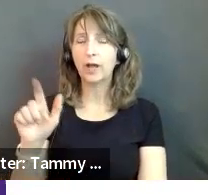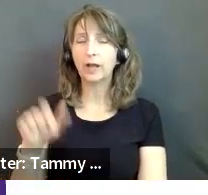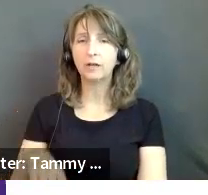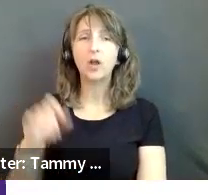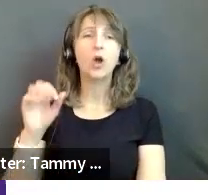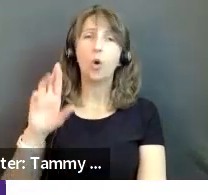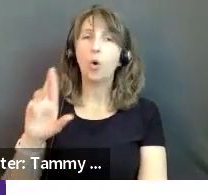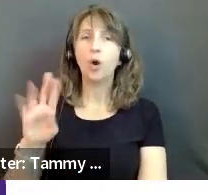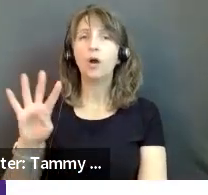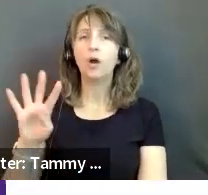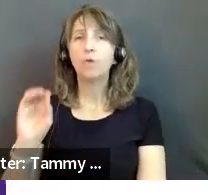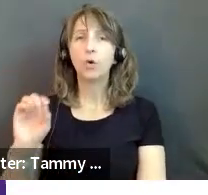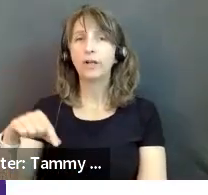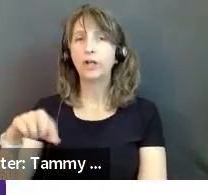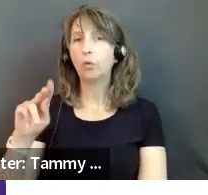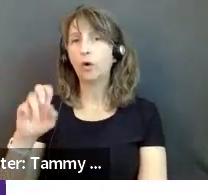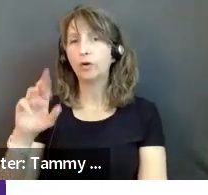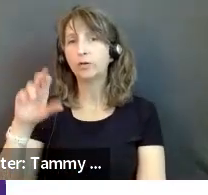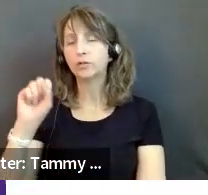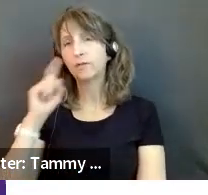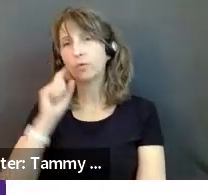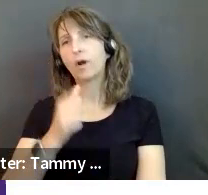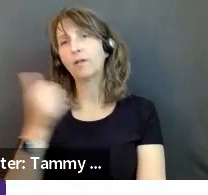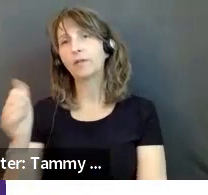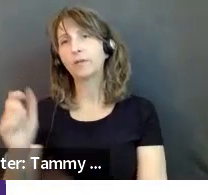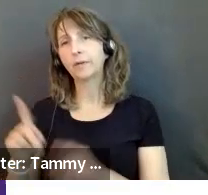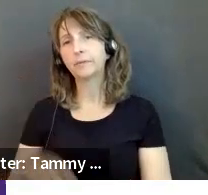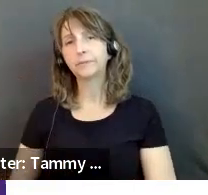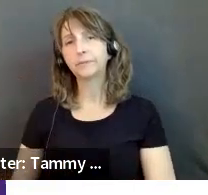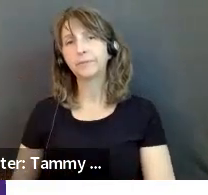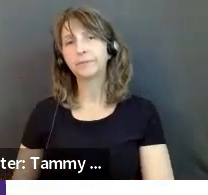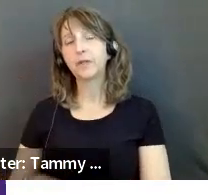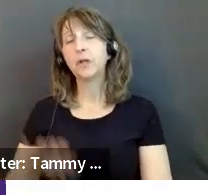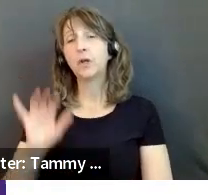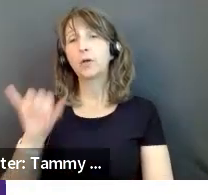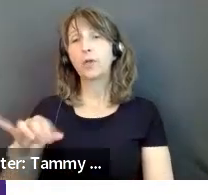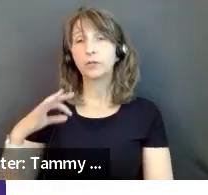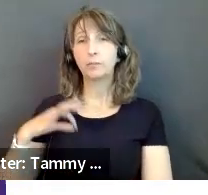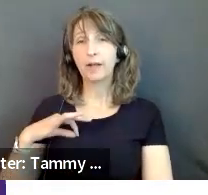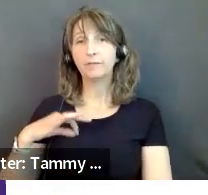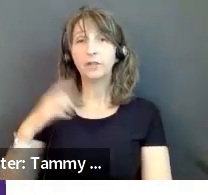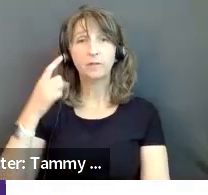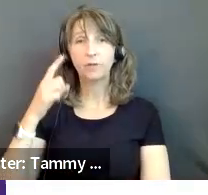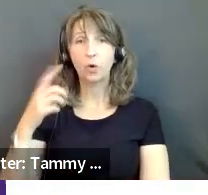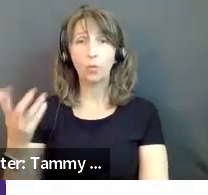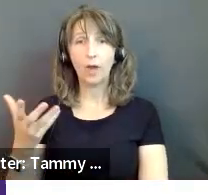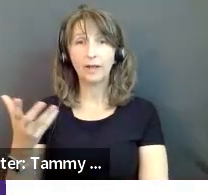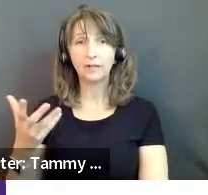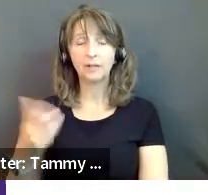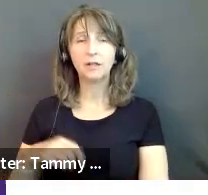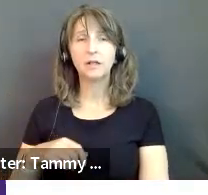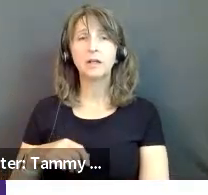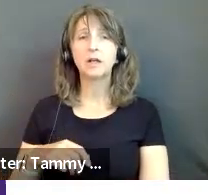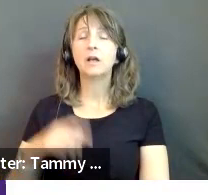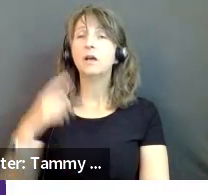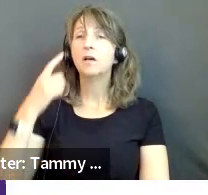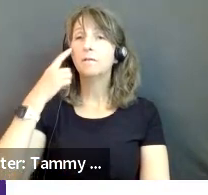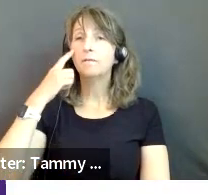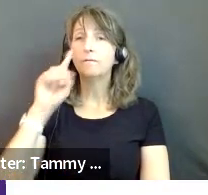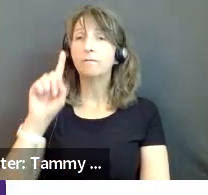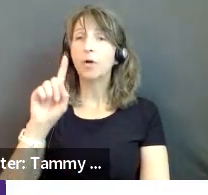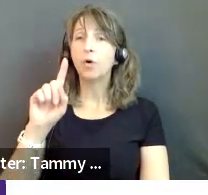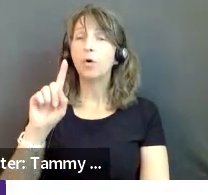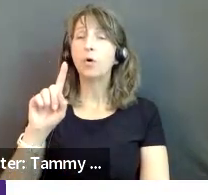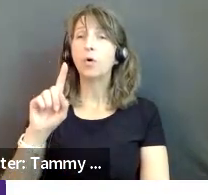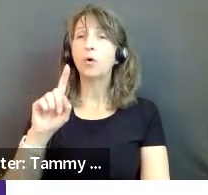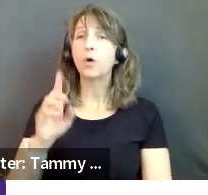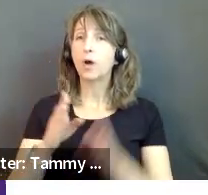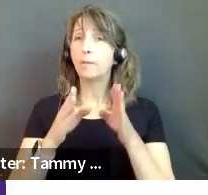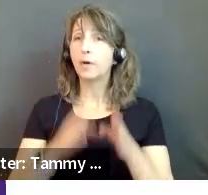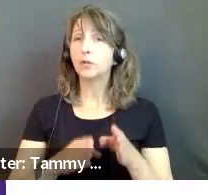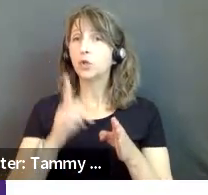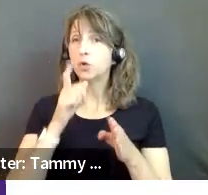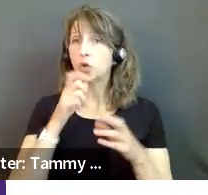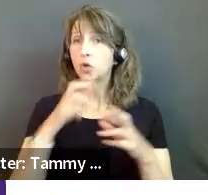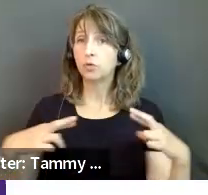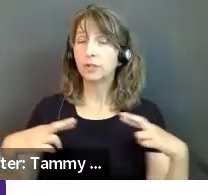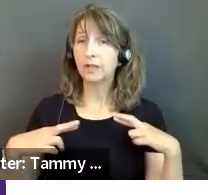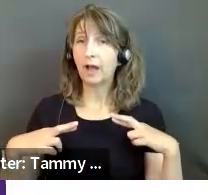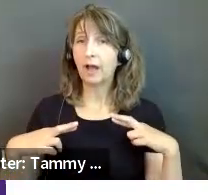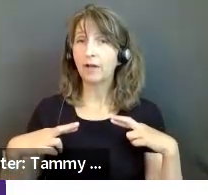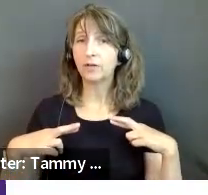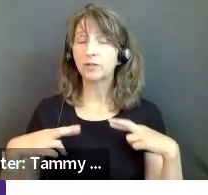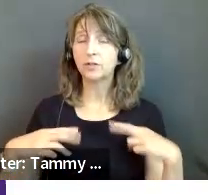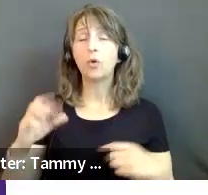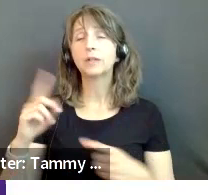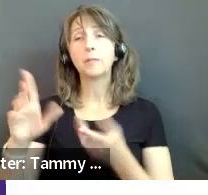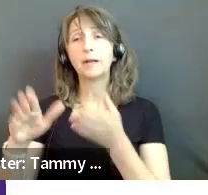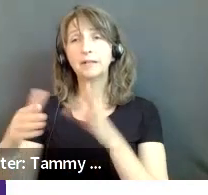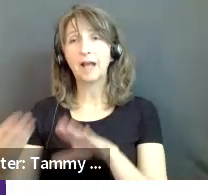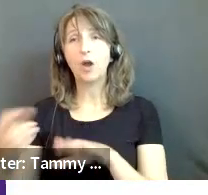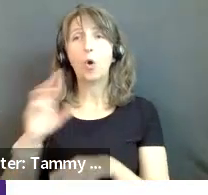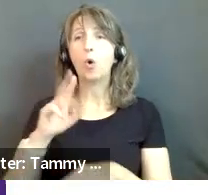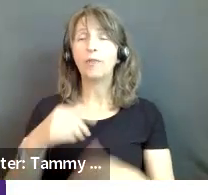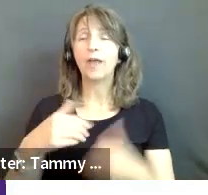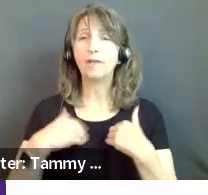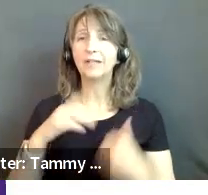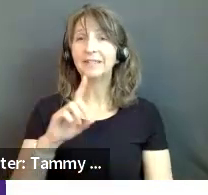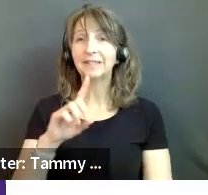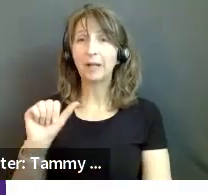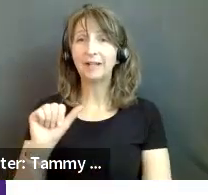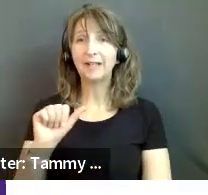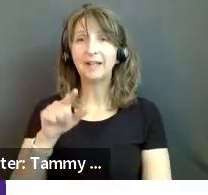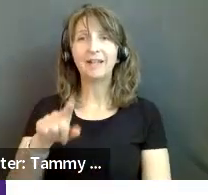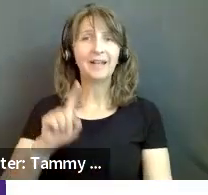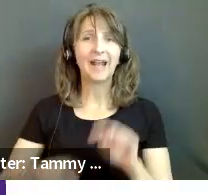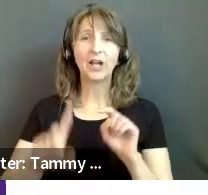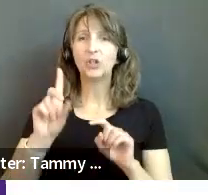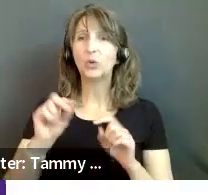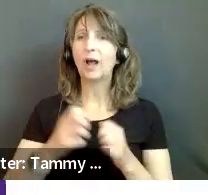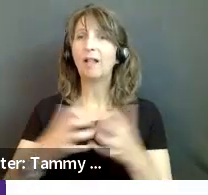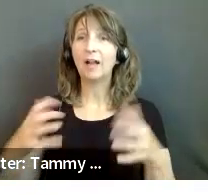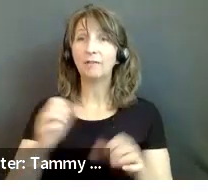Next slide. So these benefits are designed to partially replace income. When a worker retires, dies, or develops a disabling condition that prevents them from doing substantial work.